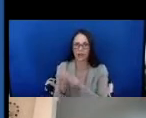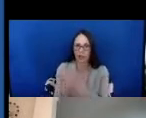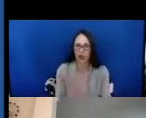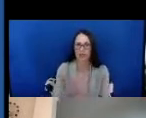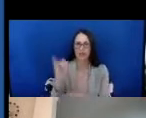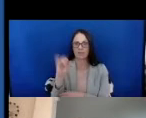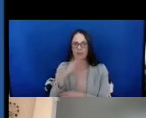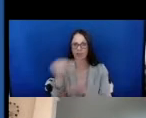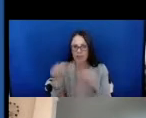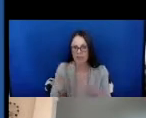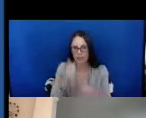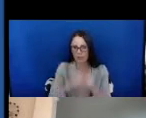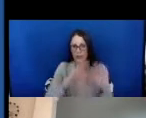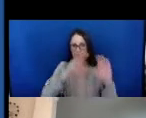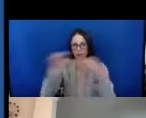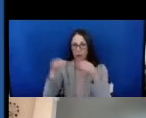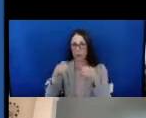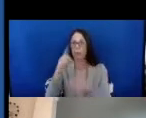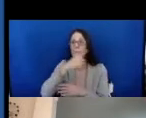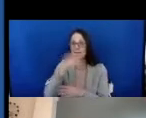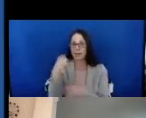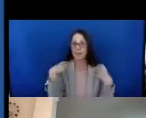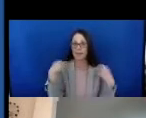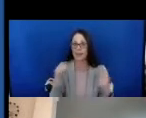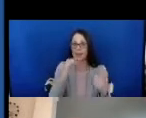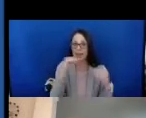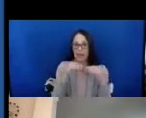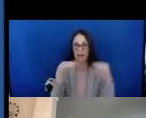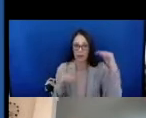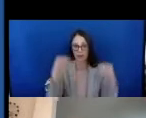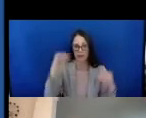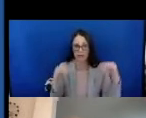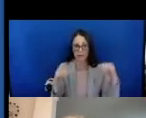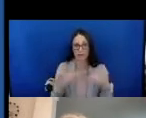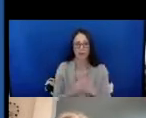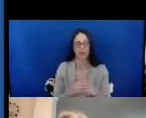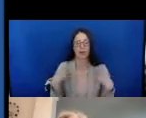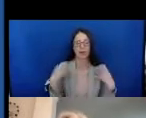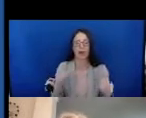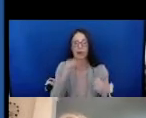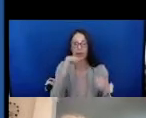groups, due to health inequities 15:57:46 health inequities which result from